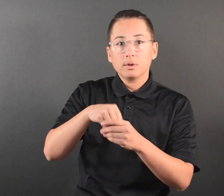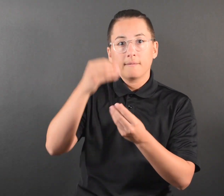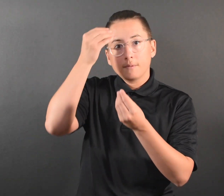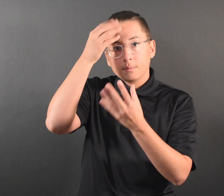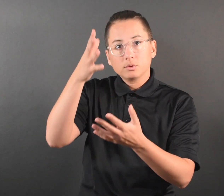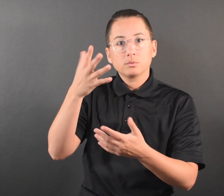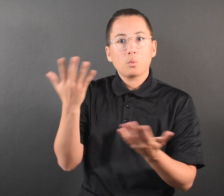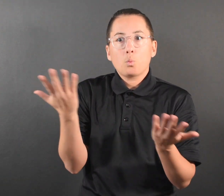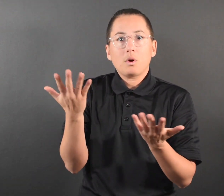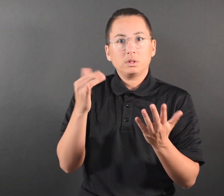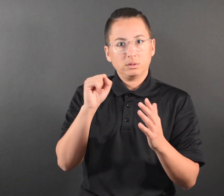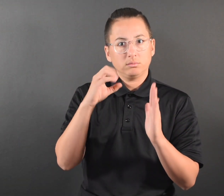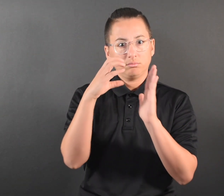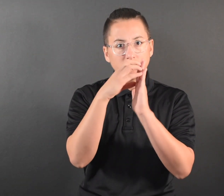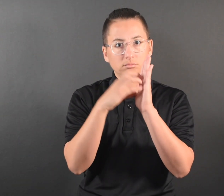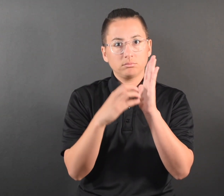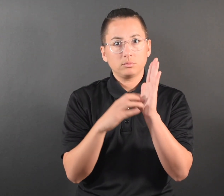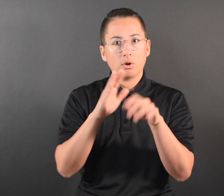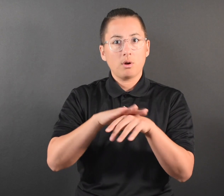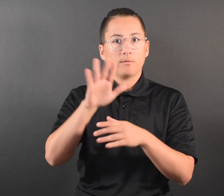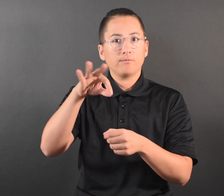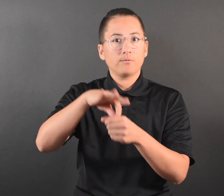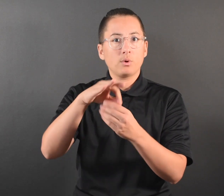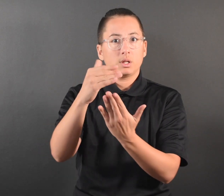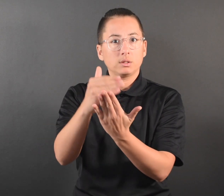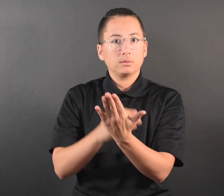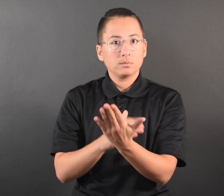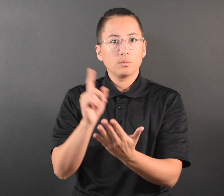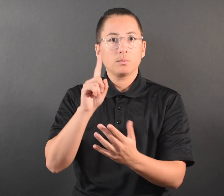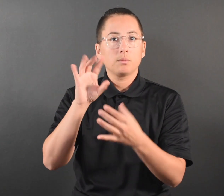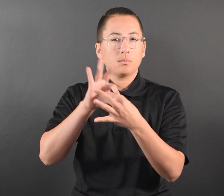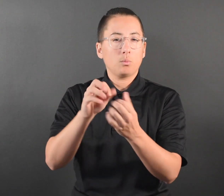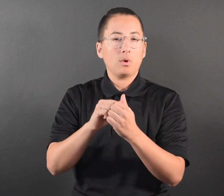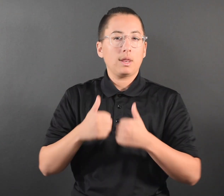including information about what is on the ballot where they live.